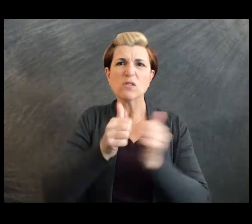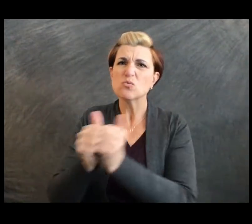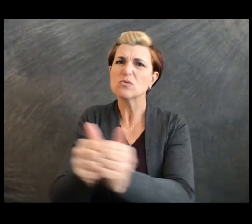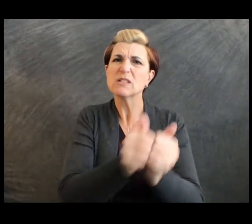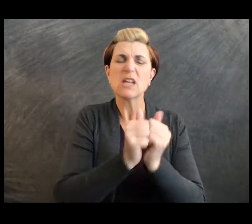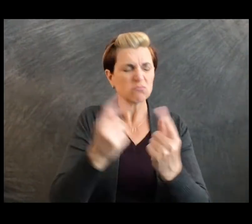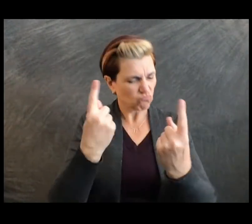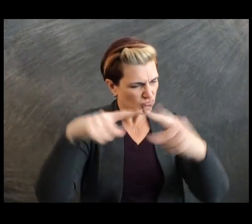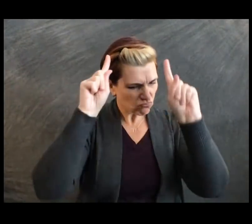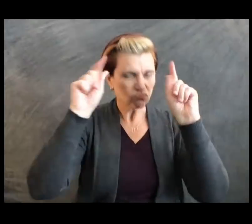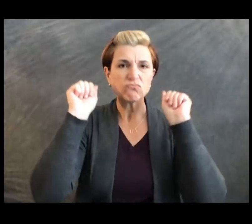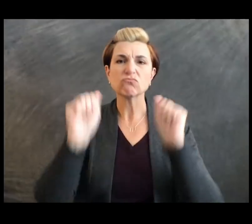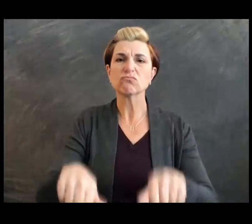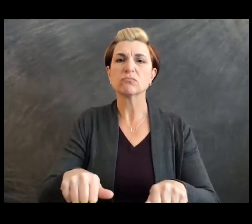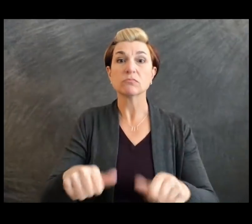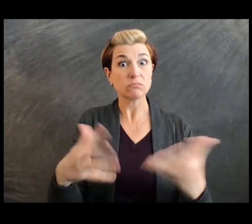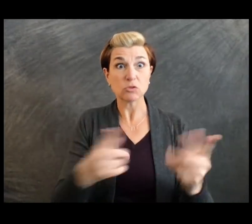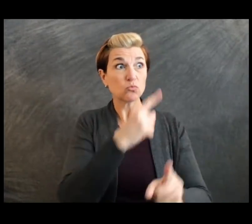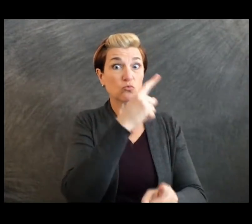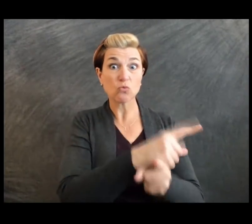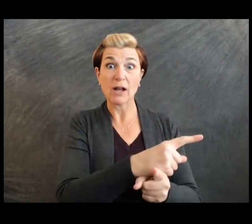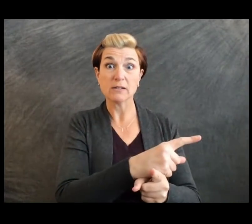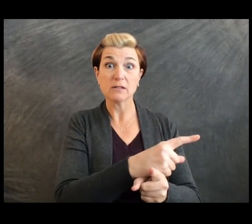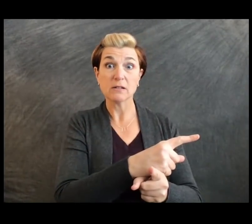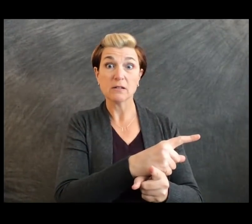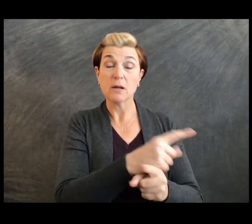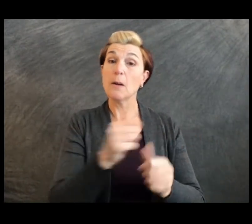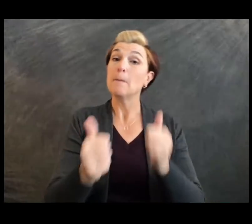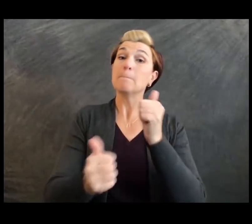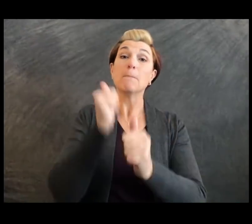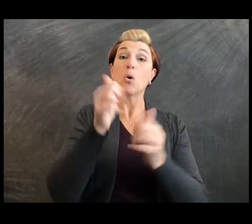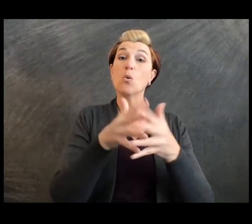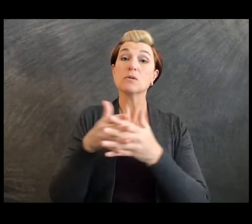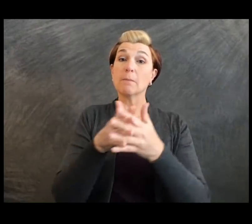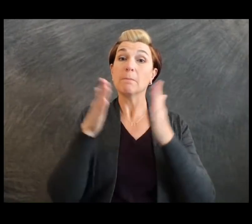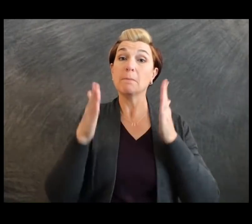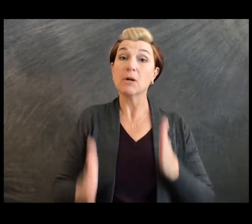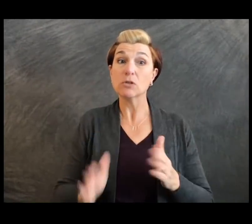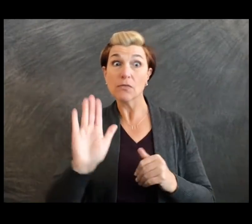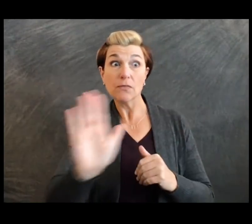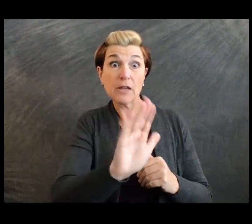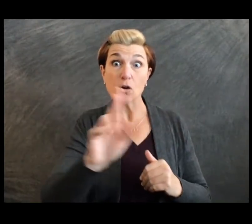for most Americans the risk of serious illness from the corona virus remains